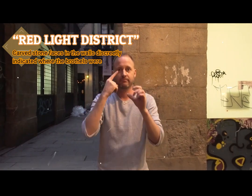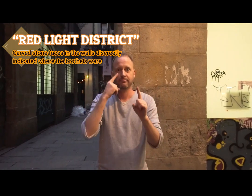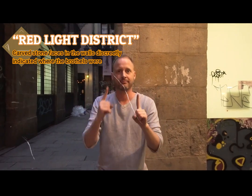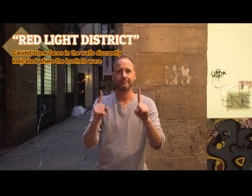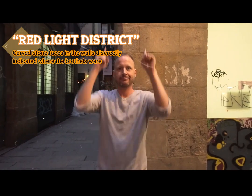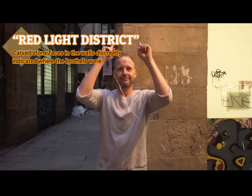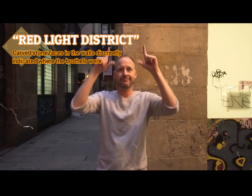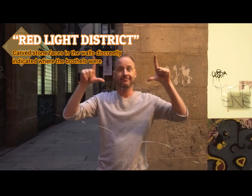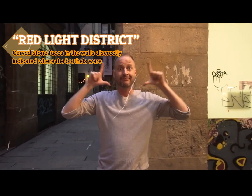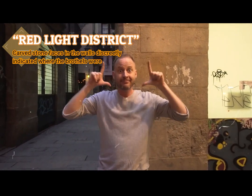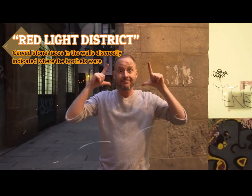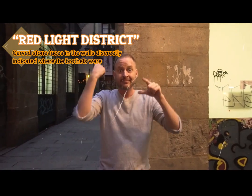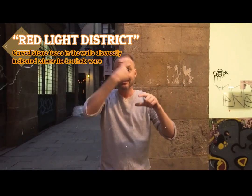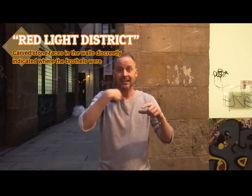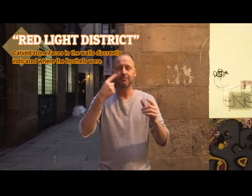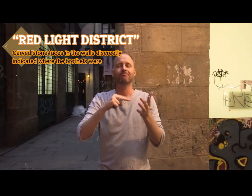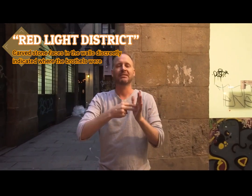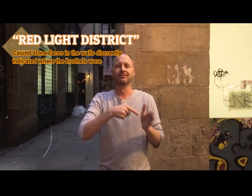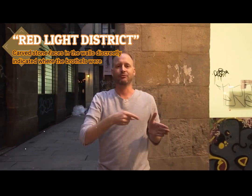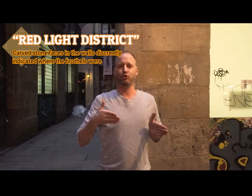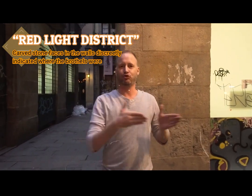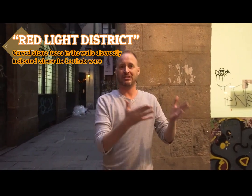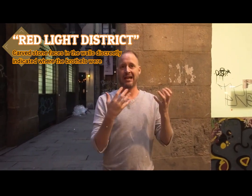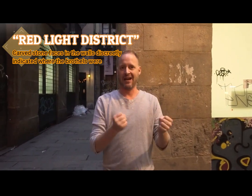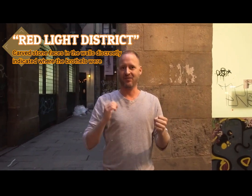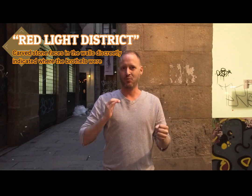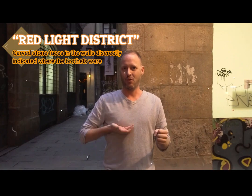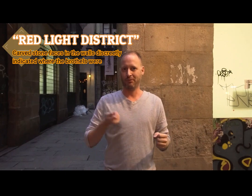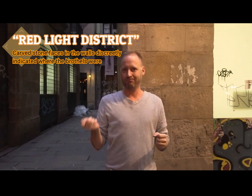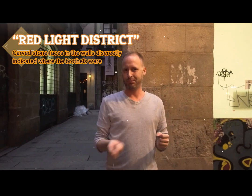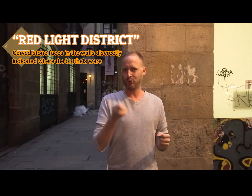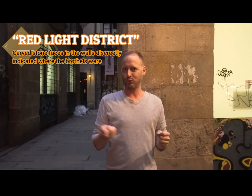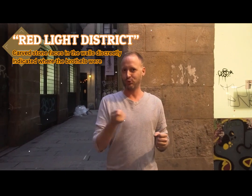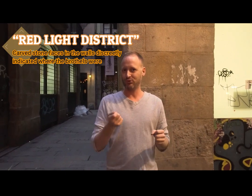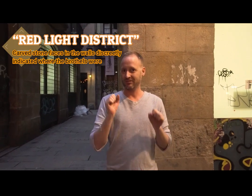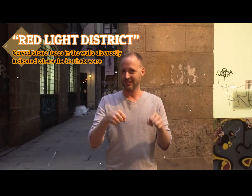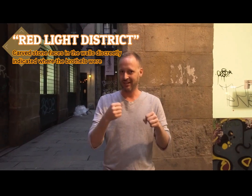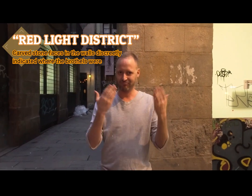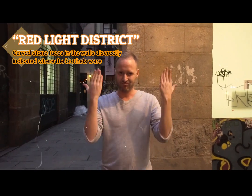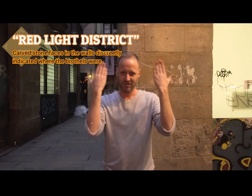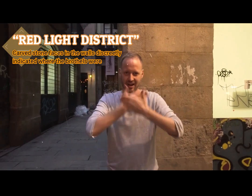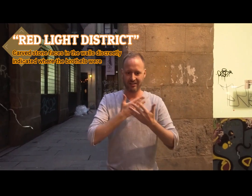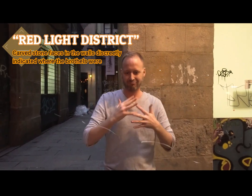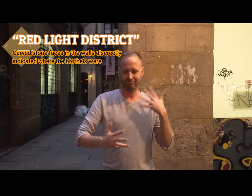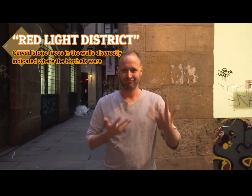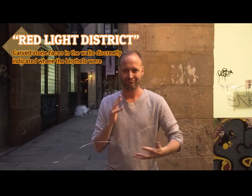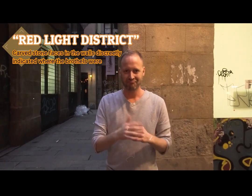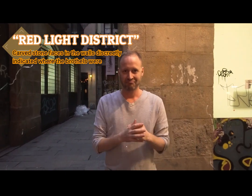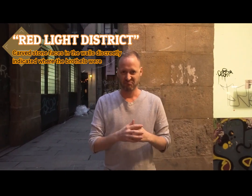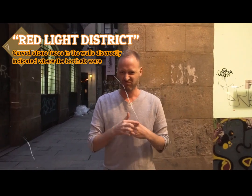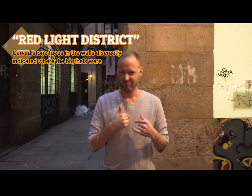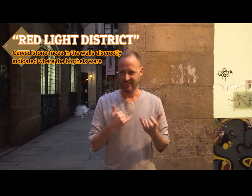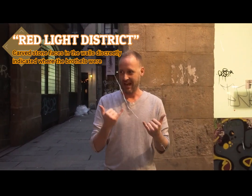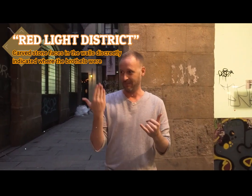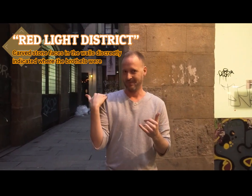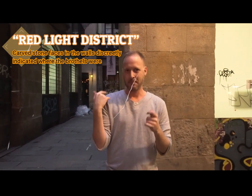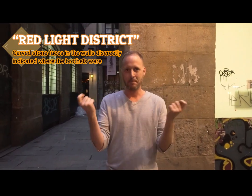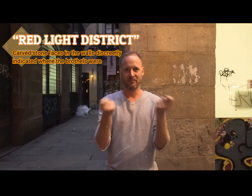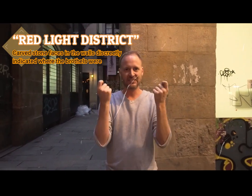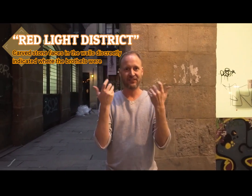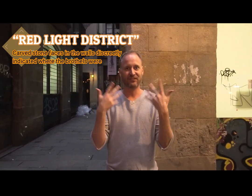I'll tell you! Right here above my head is a stone face carved in the wall. These stone faces ("Carrasses" in Catalan) indicated where to find the brothels!